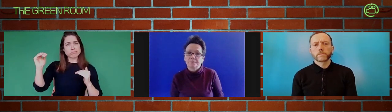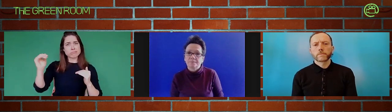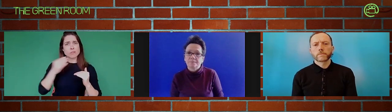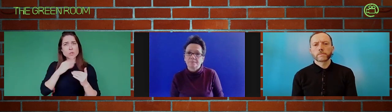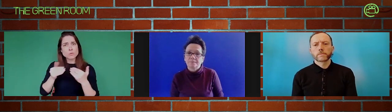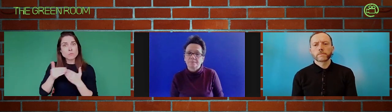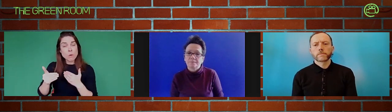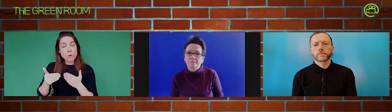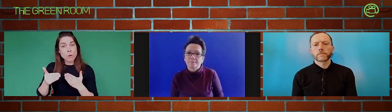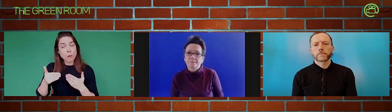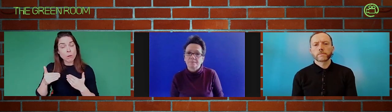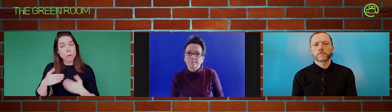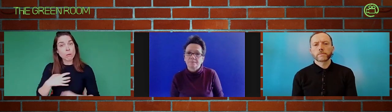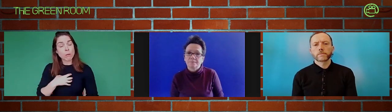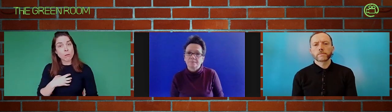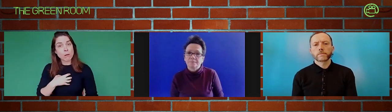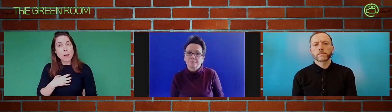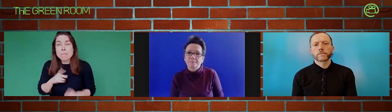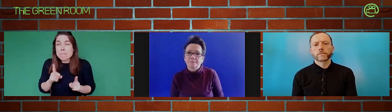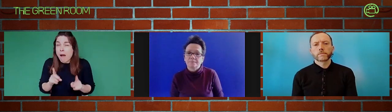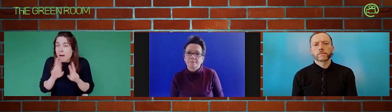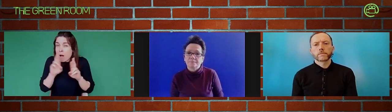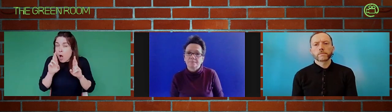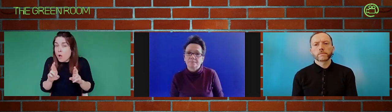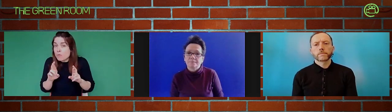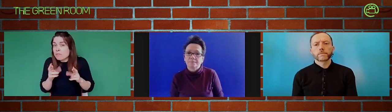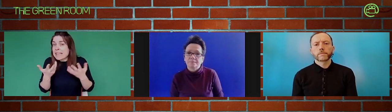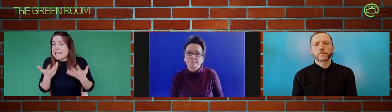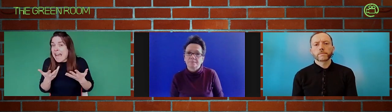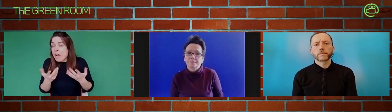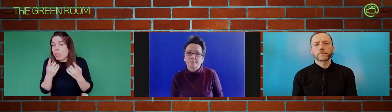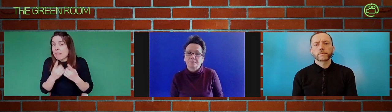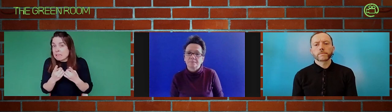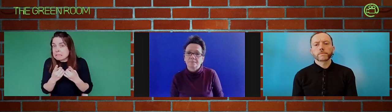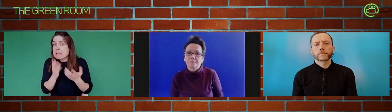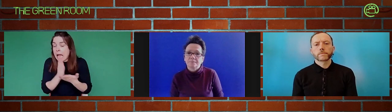shift in the right direction especially now, you know, this is a silly... It's not a